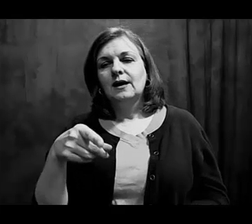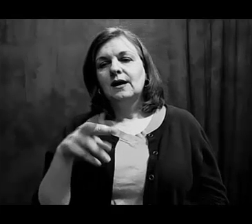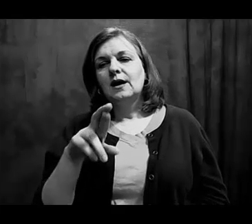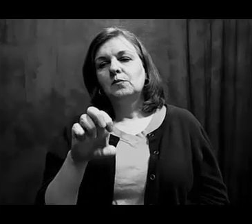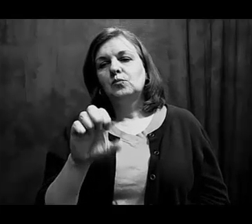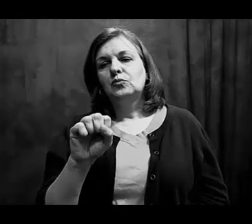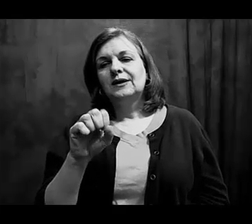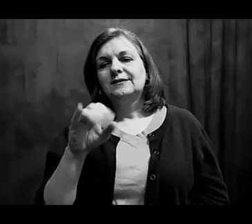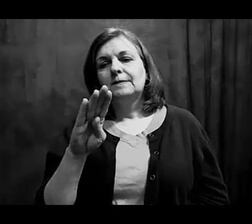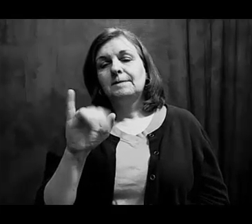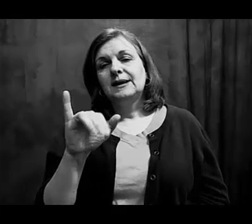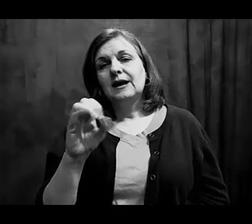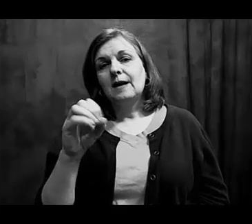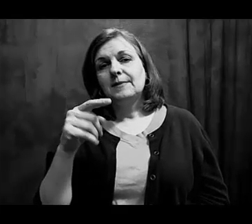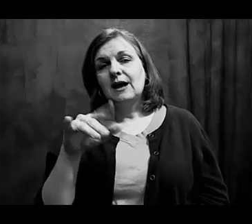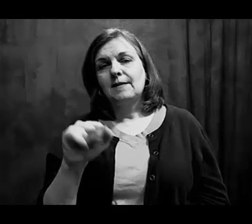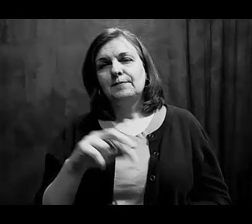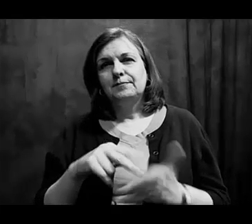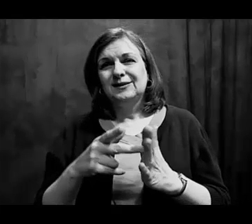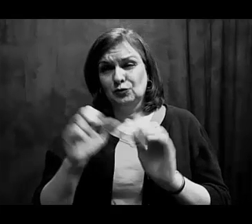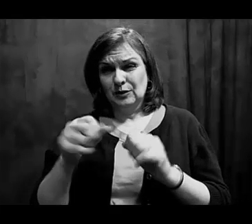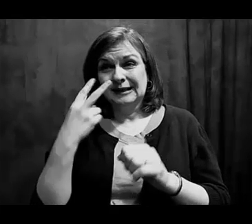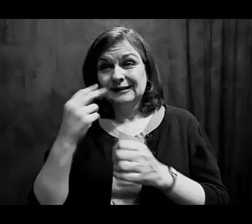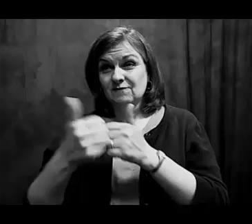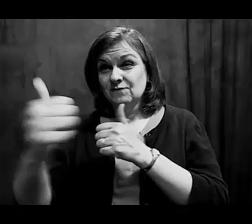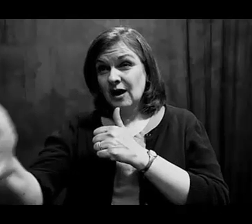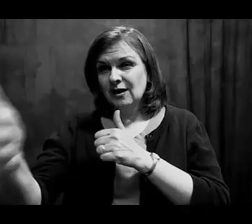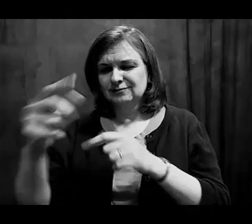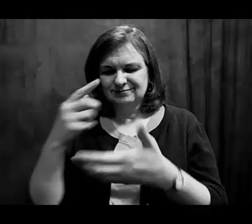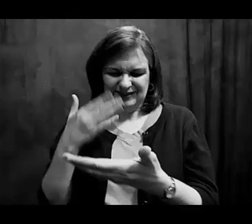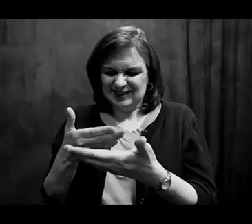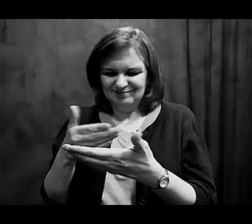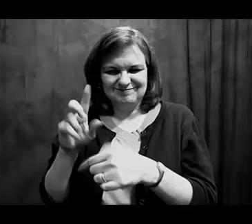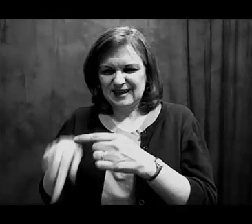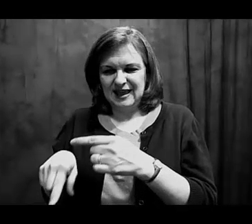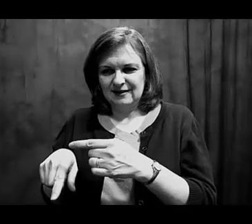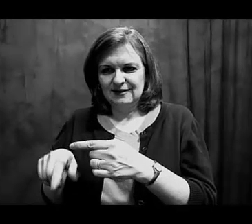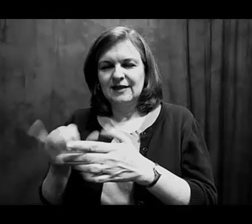particular farsightedness and this is typical with aging - it means that your lens or